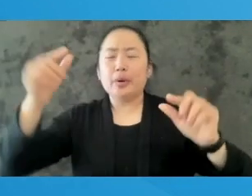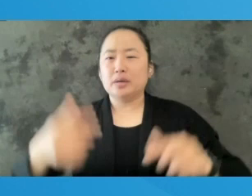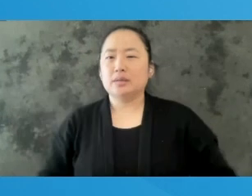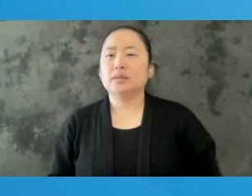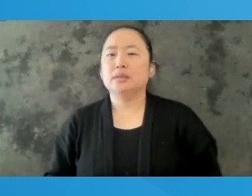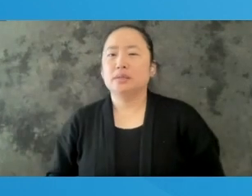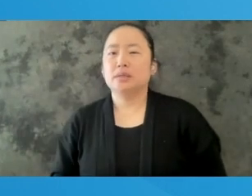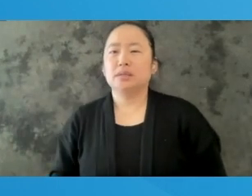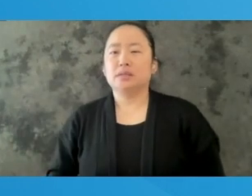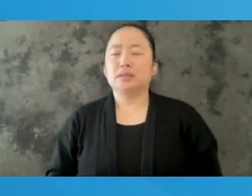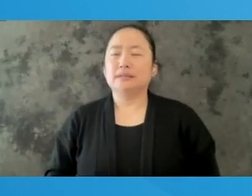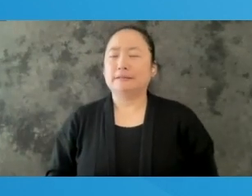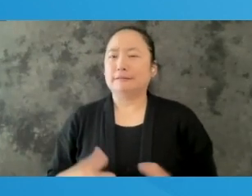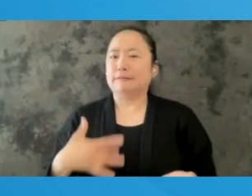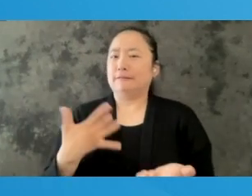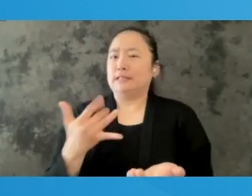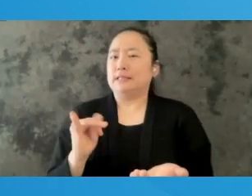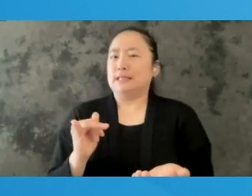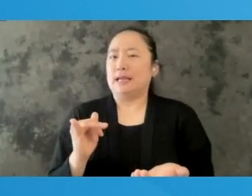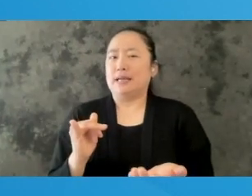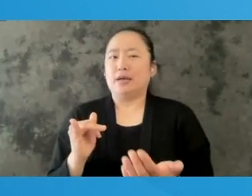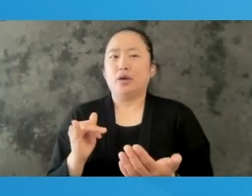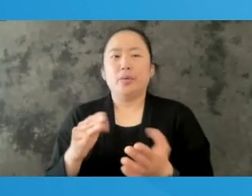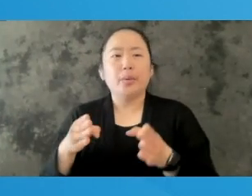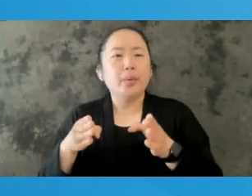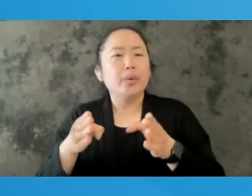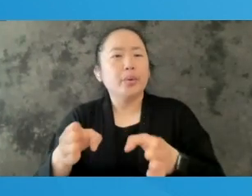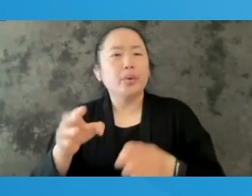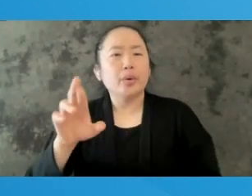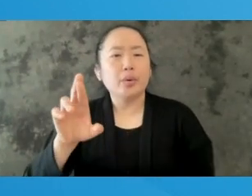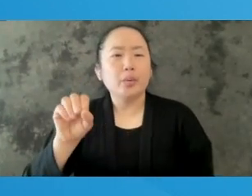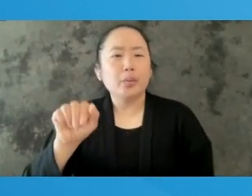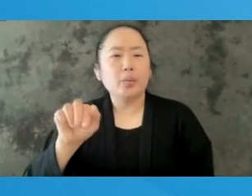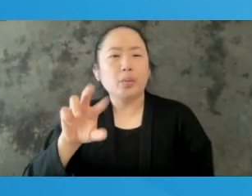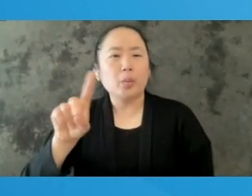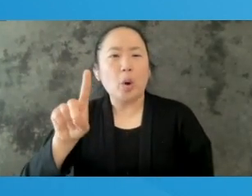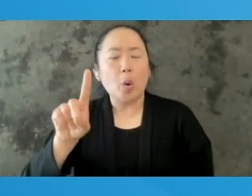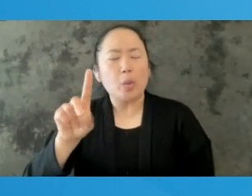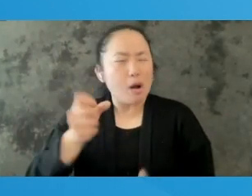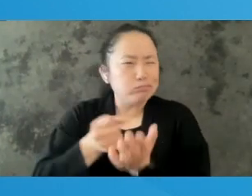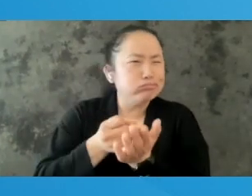and it almost feels like a road plowing through.